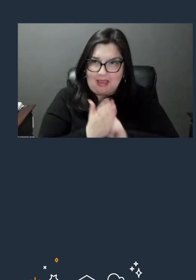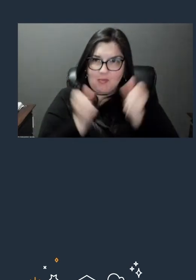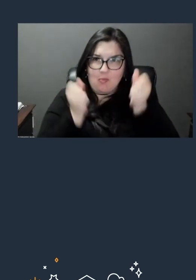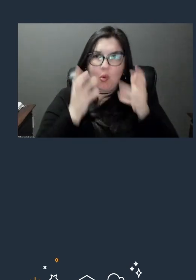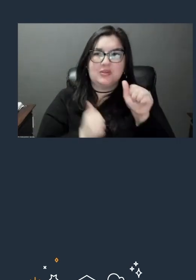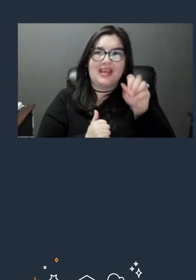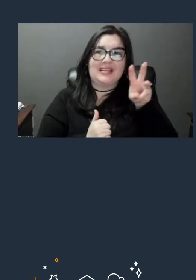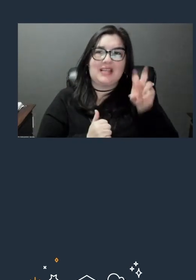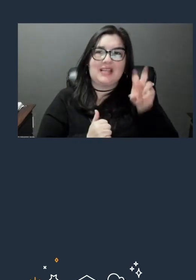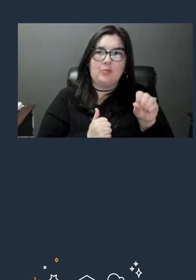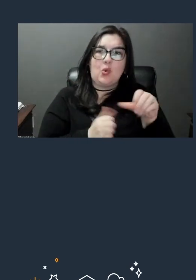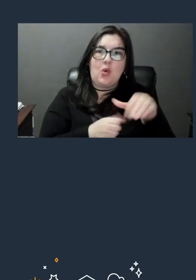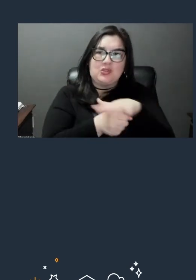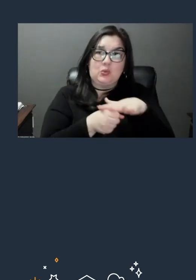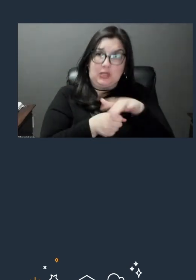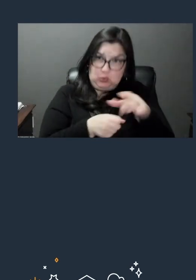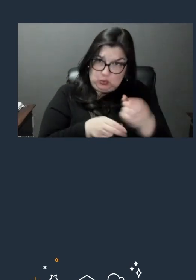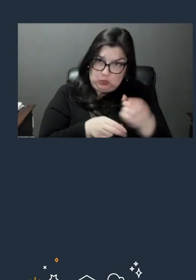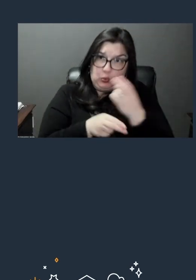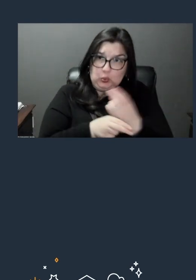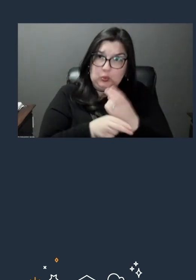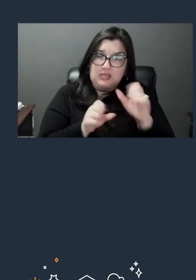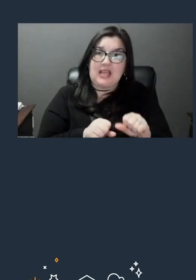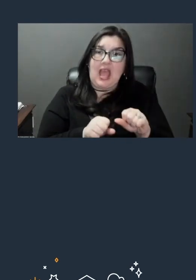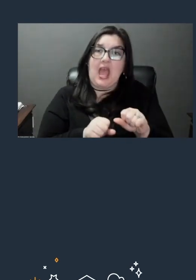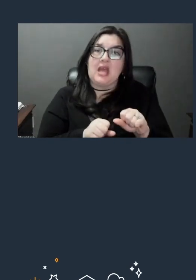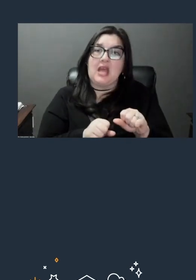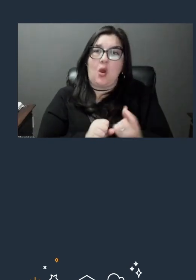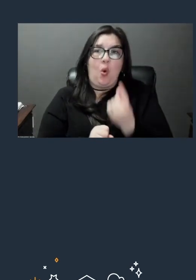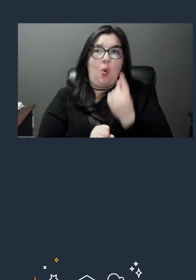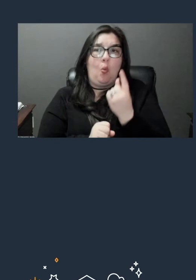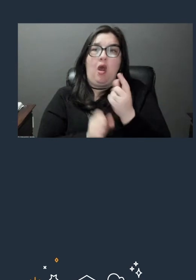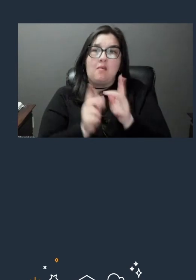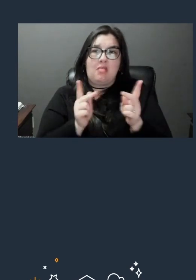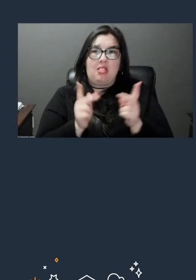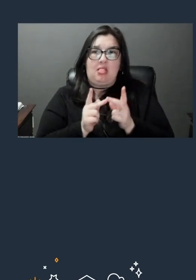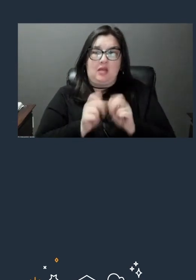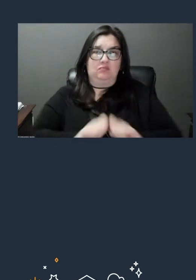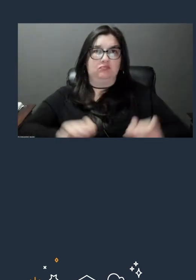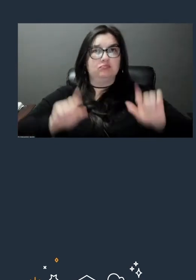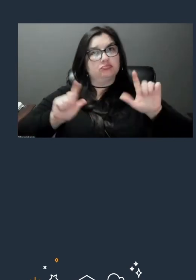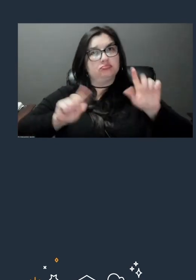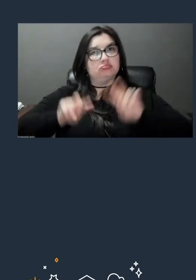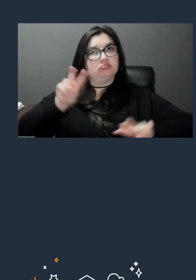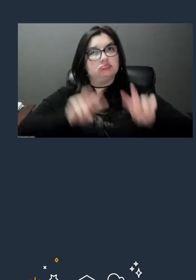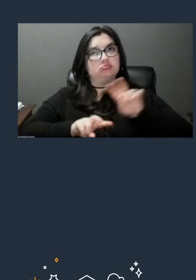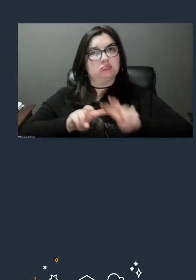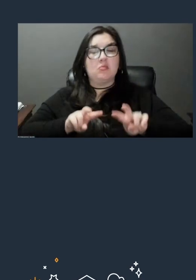and get that single-pane-of-glass view to monitor your data protection. Cool! - All right,